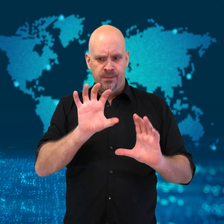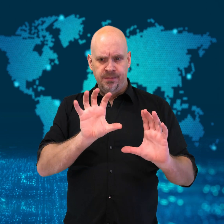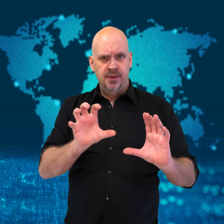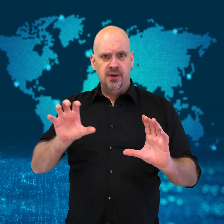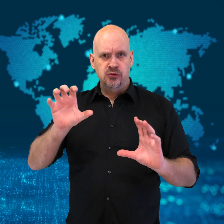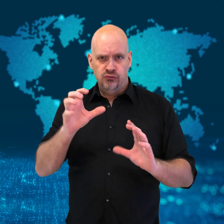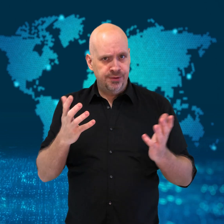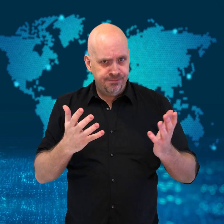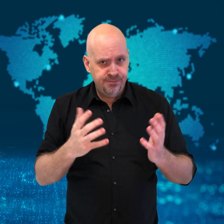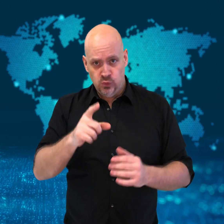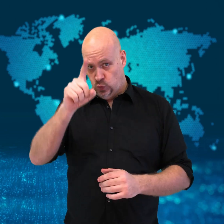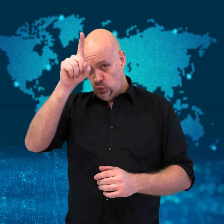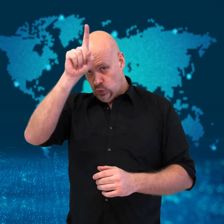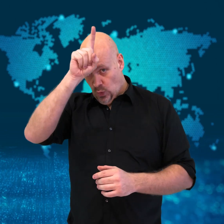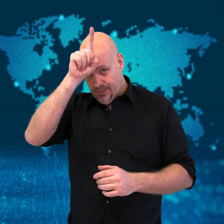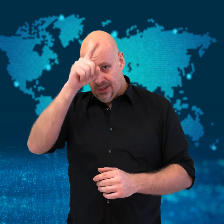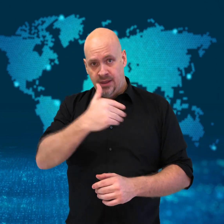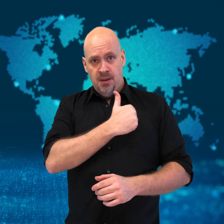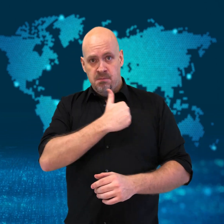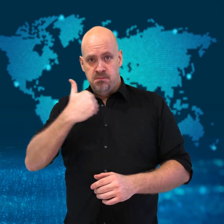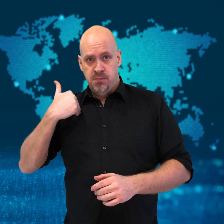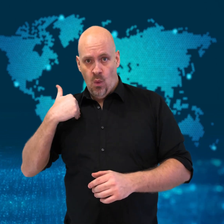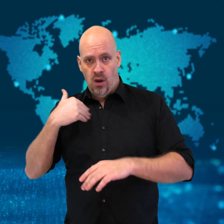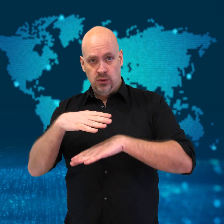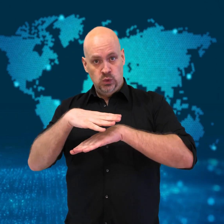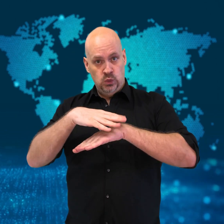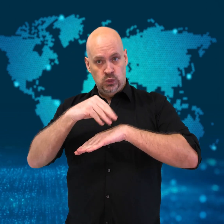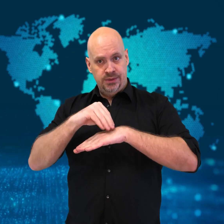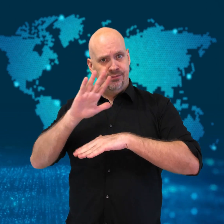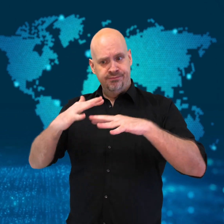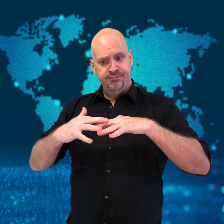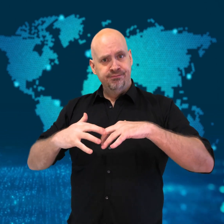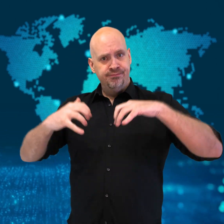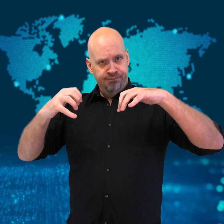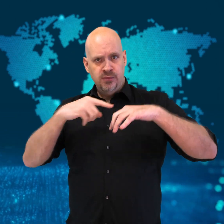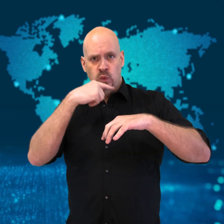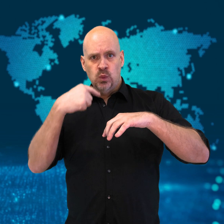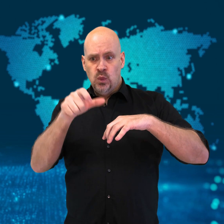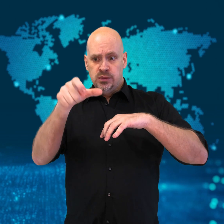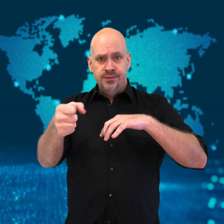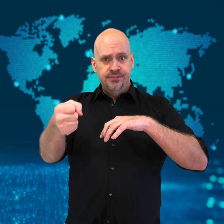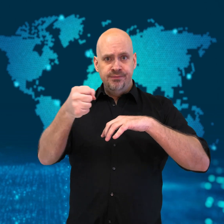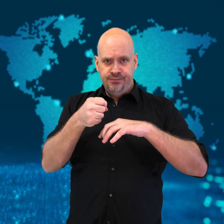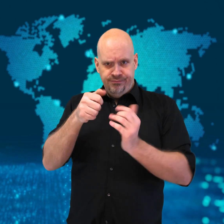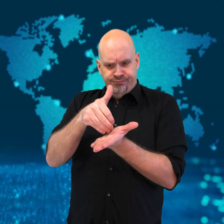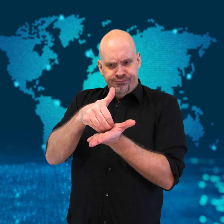On Monday, three countries - Germany,